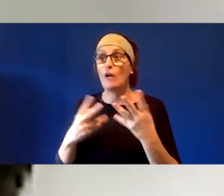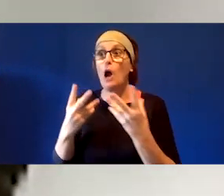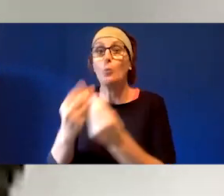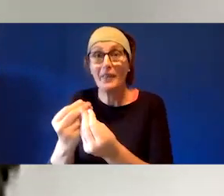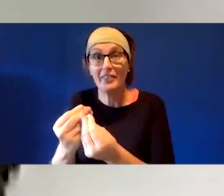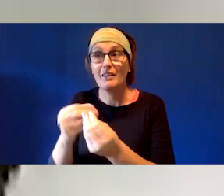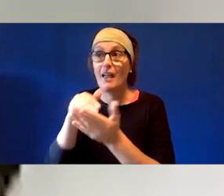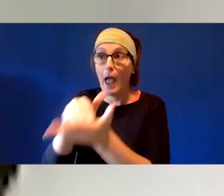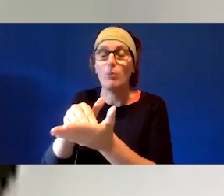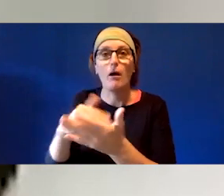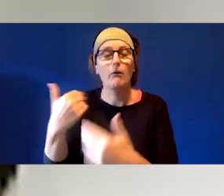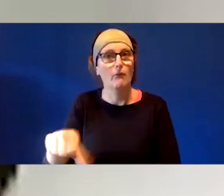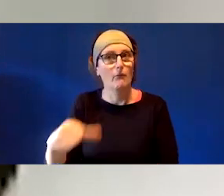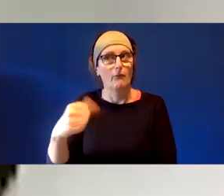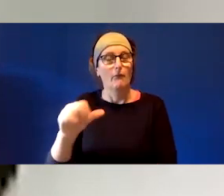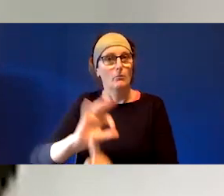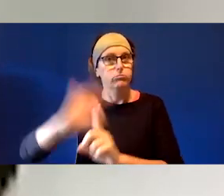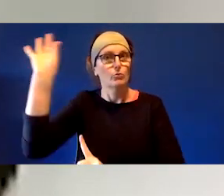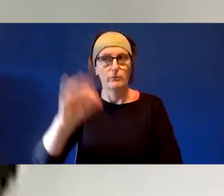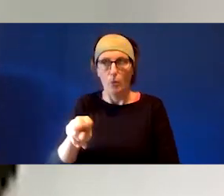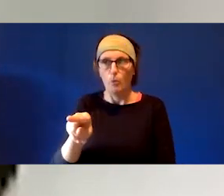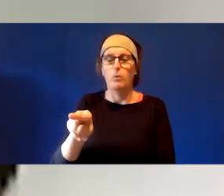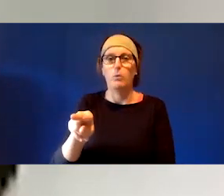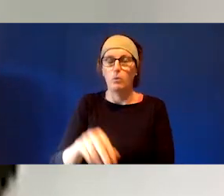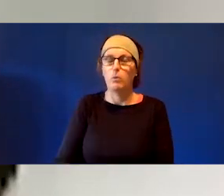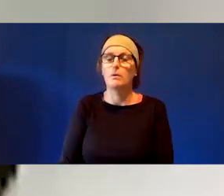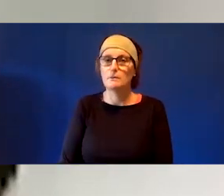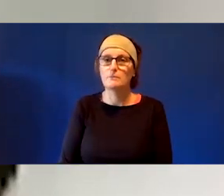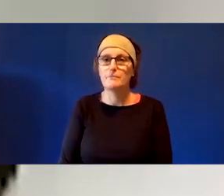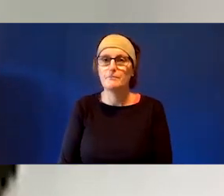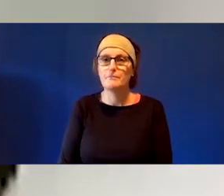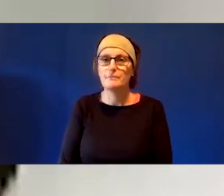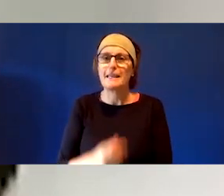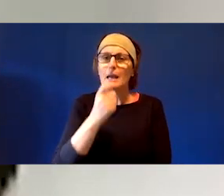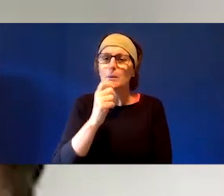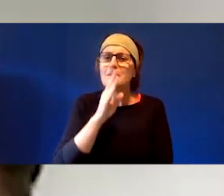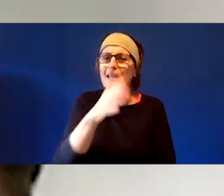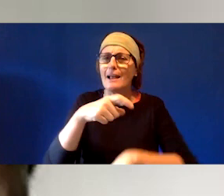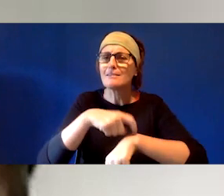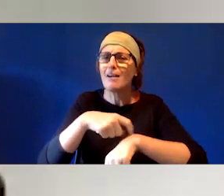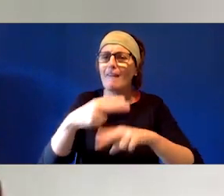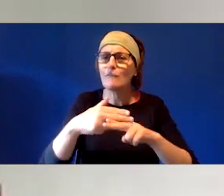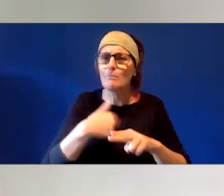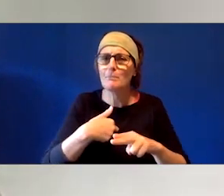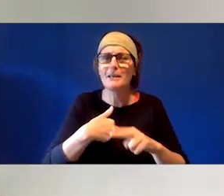grief moment for me. I always say .